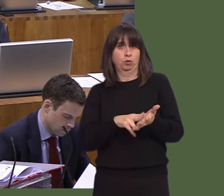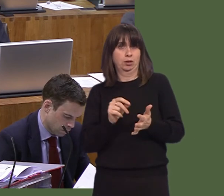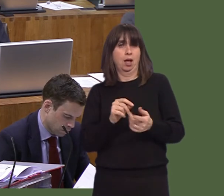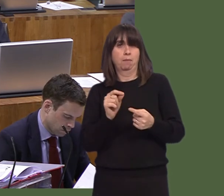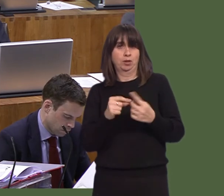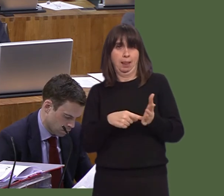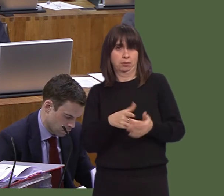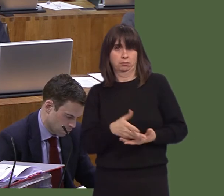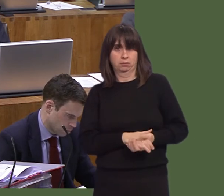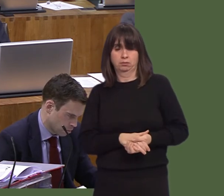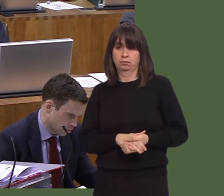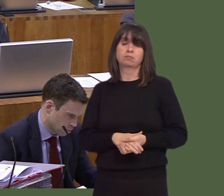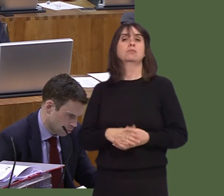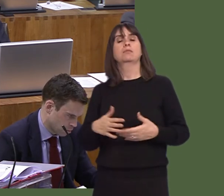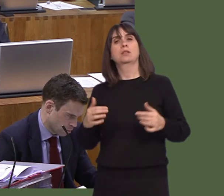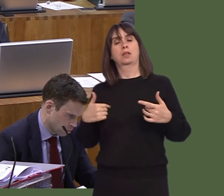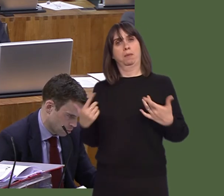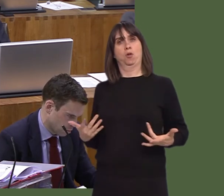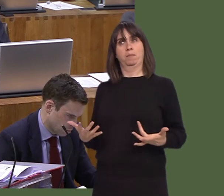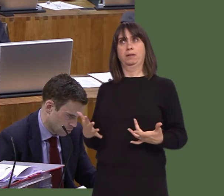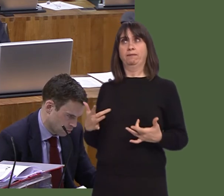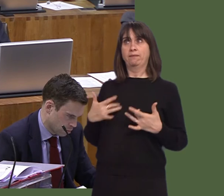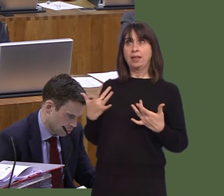story for the Welsh farming industry?